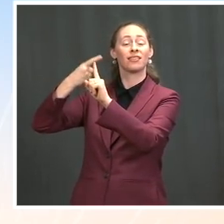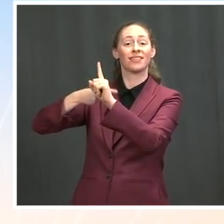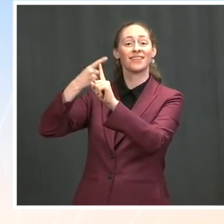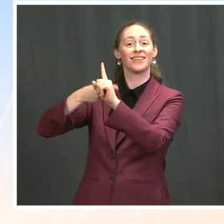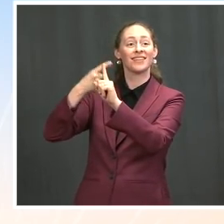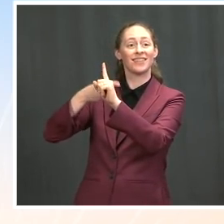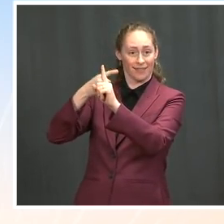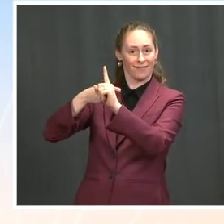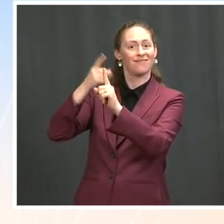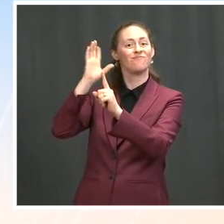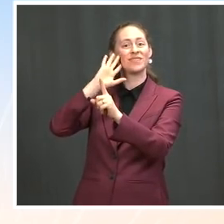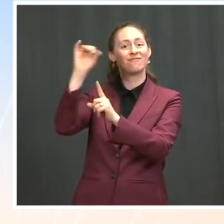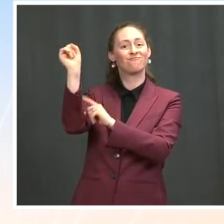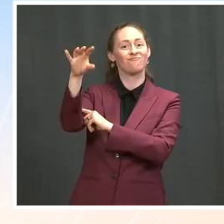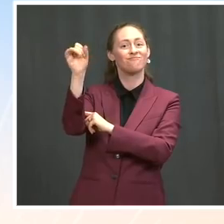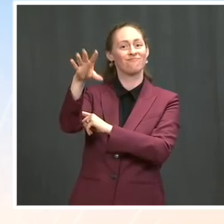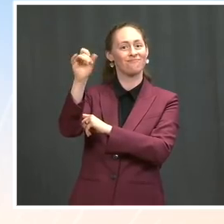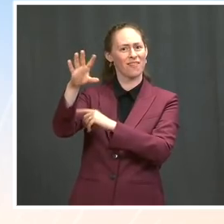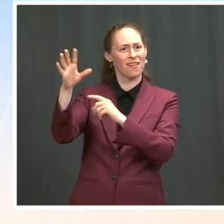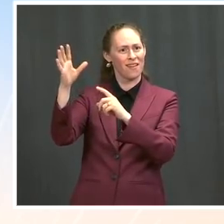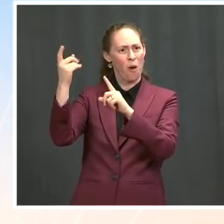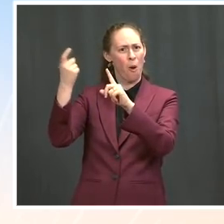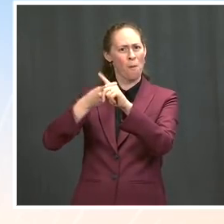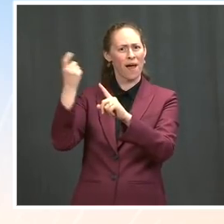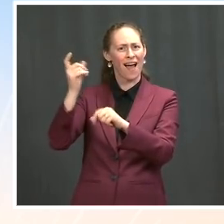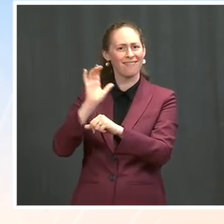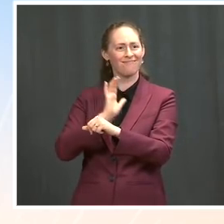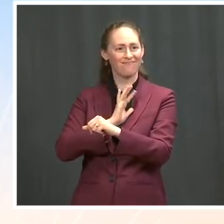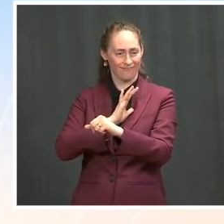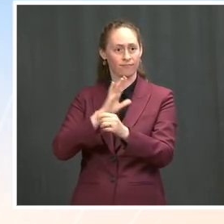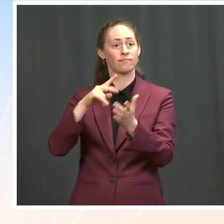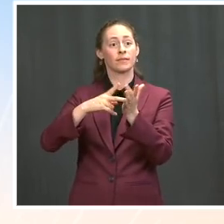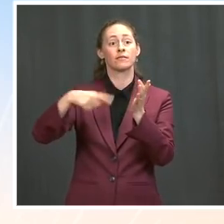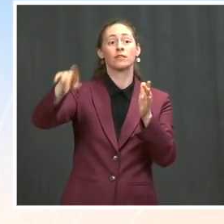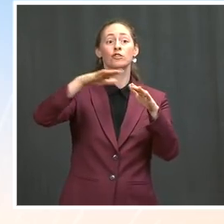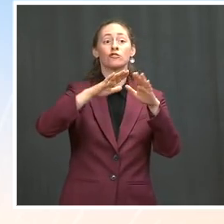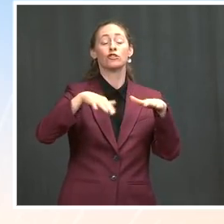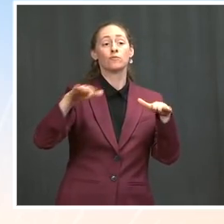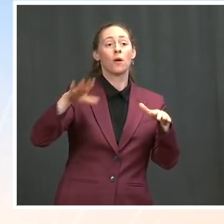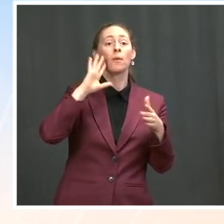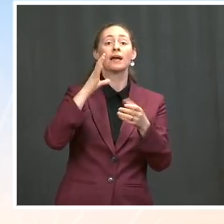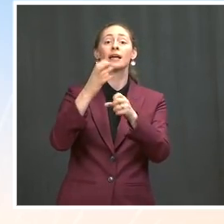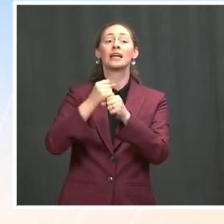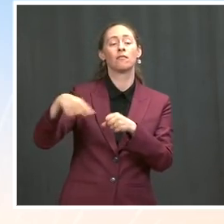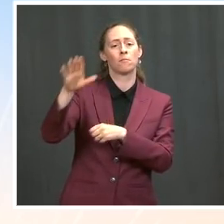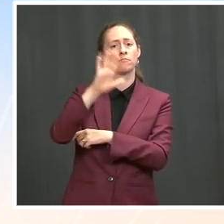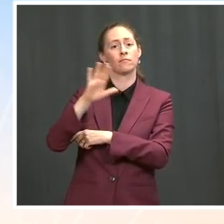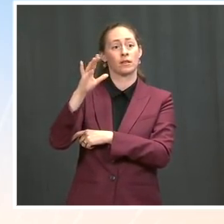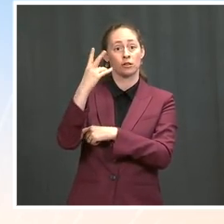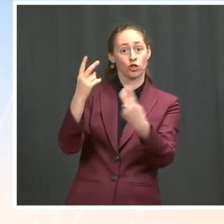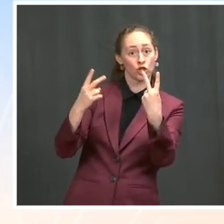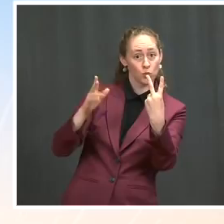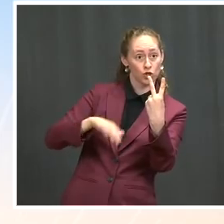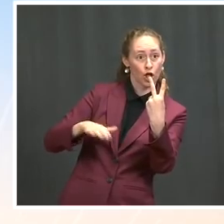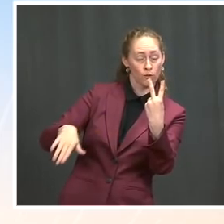would receive a monthly payment of $600 starting in July. But we want to make sure that everybody who is eligible signs up,